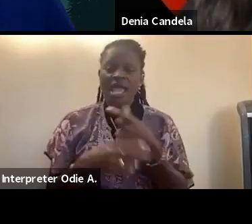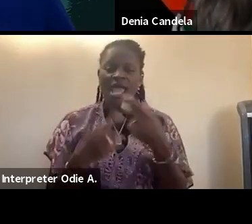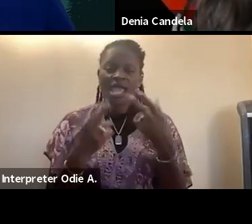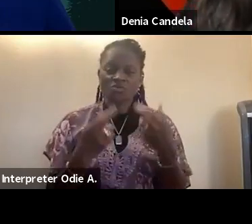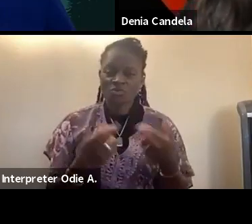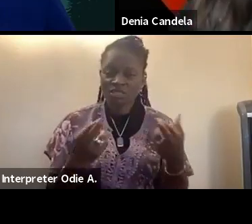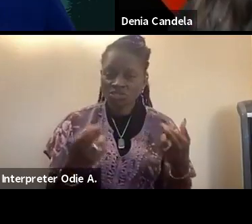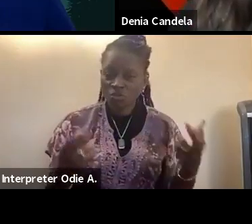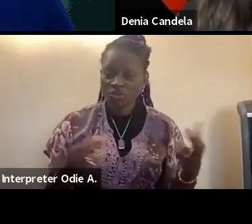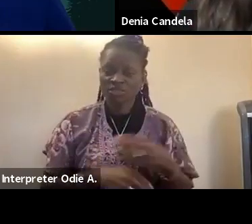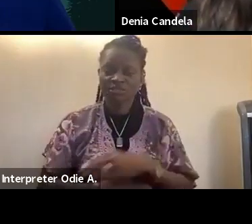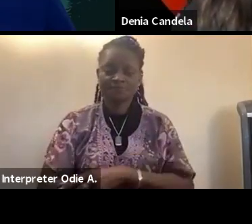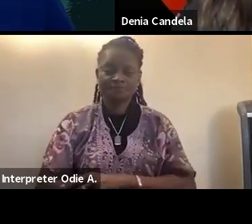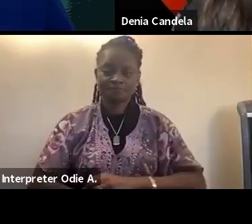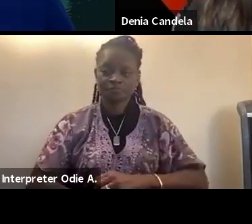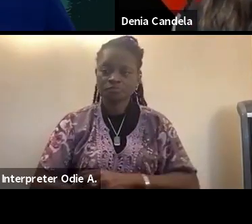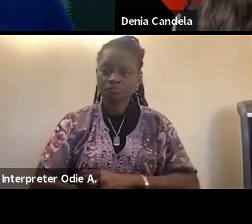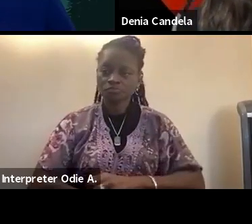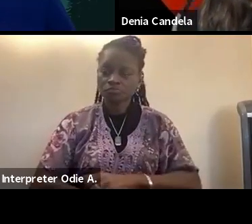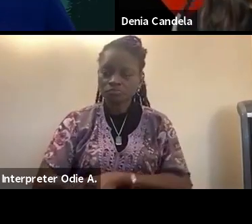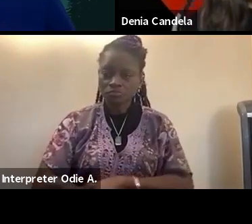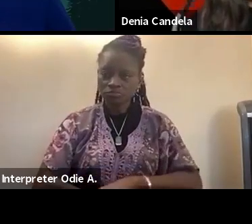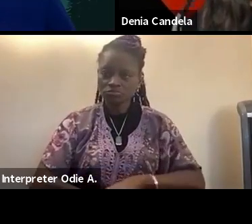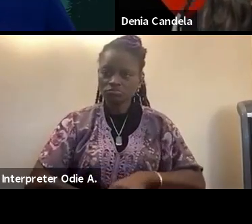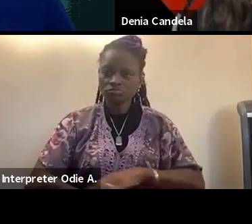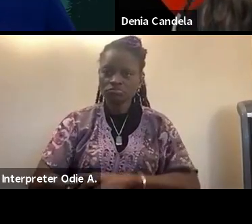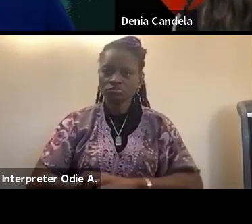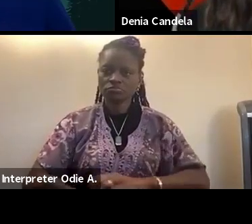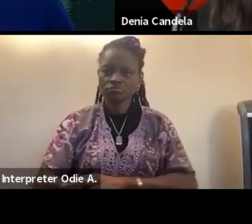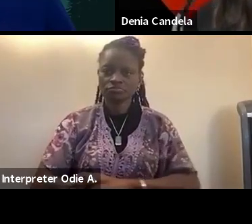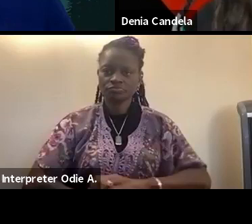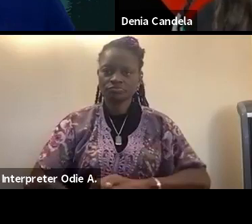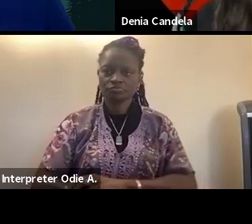because these are our incredible folks in our community that have taken on